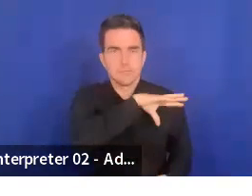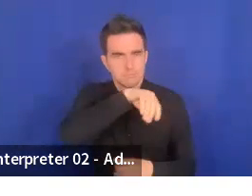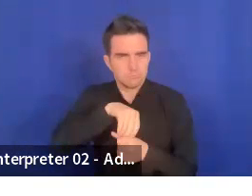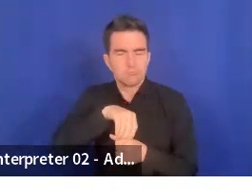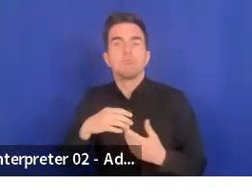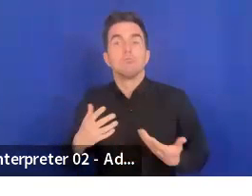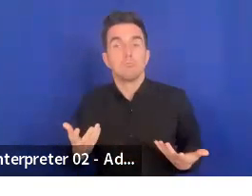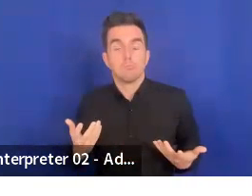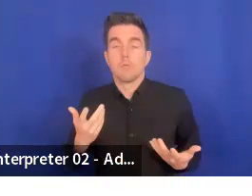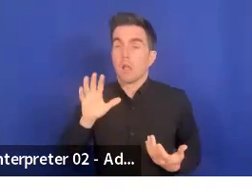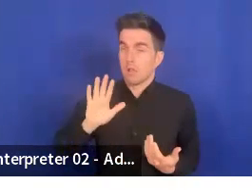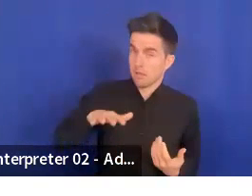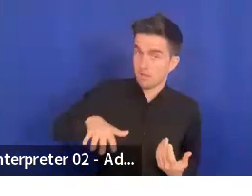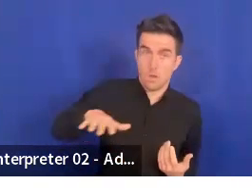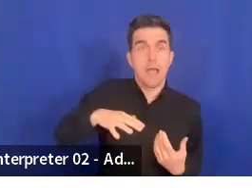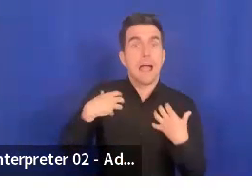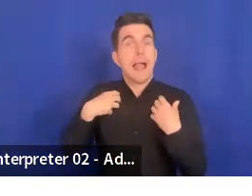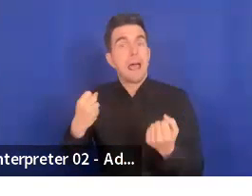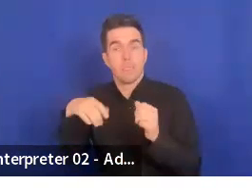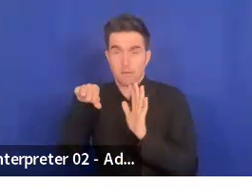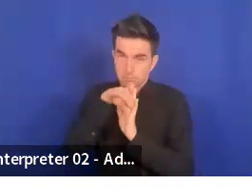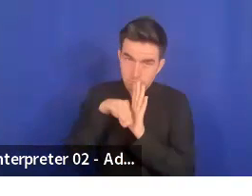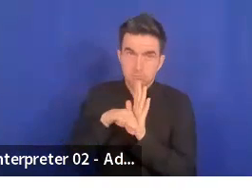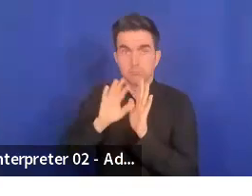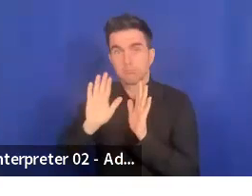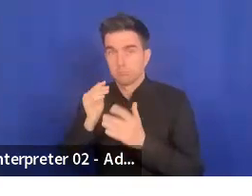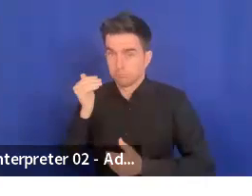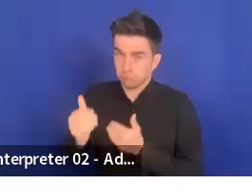groups, all people to have access to services they need.